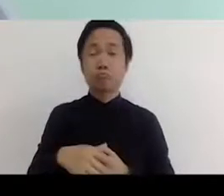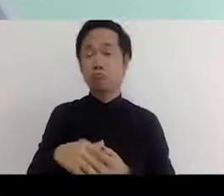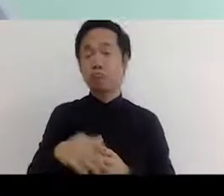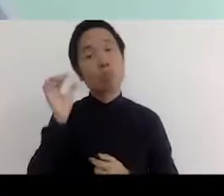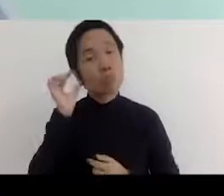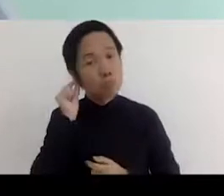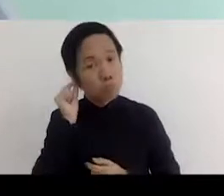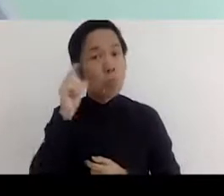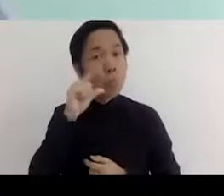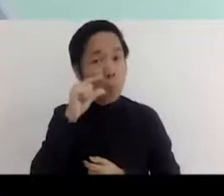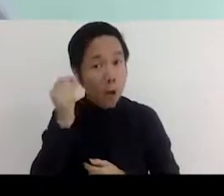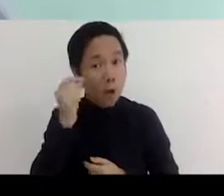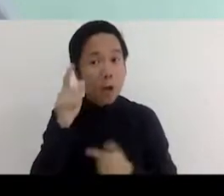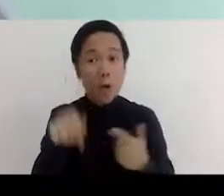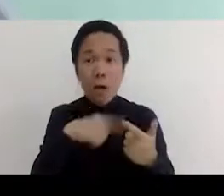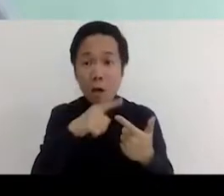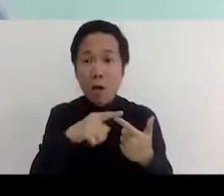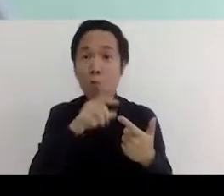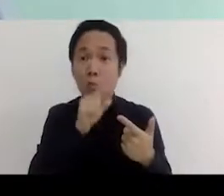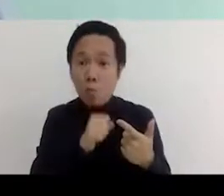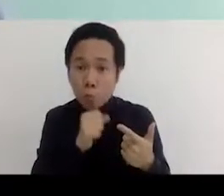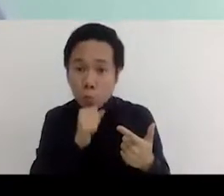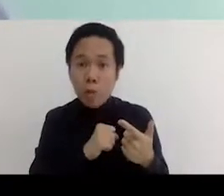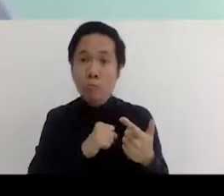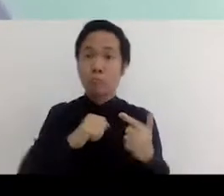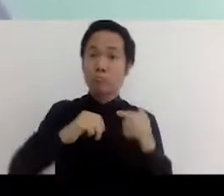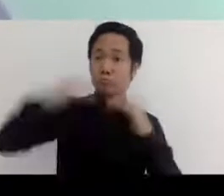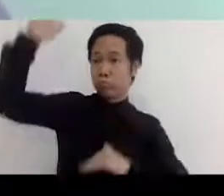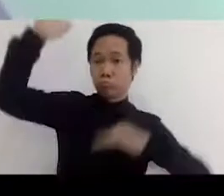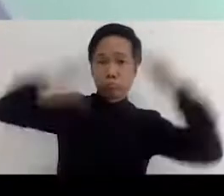and the State government initiatives on the COVID-19 humanitarian response.